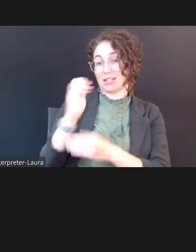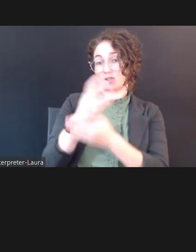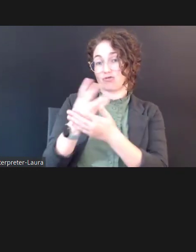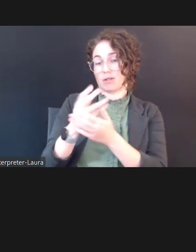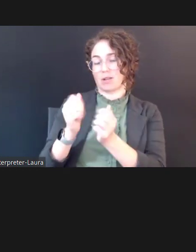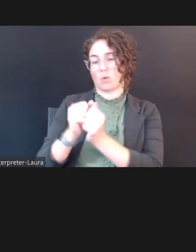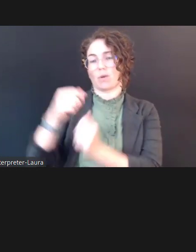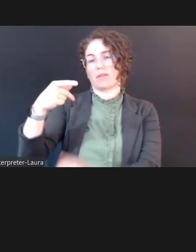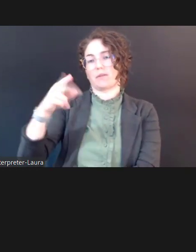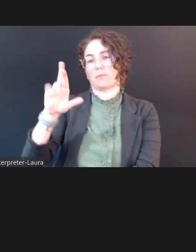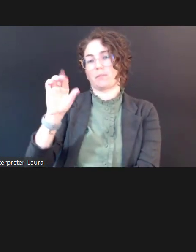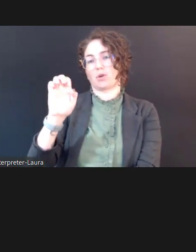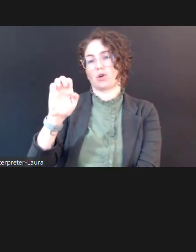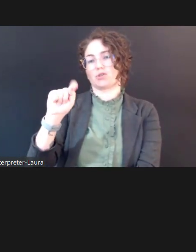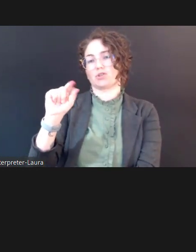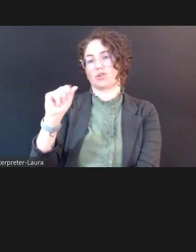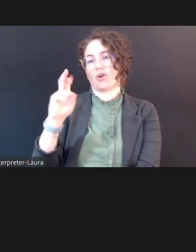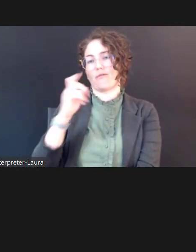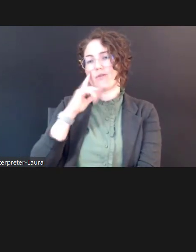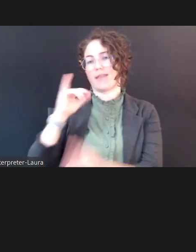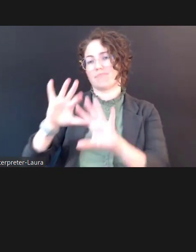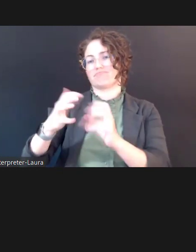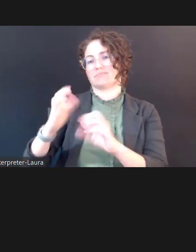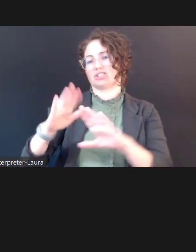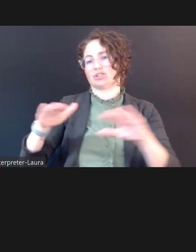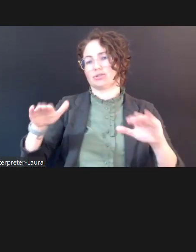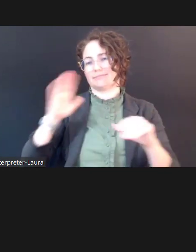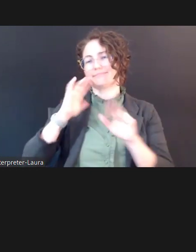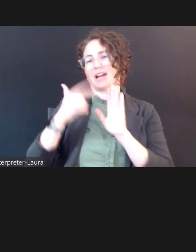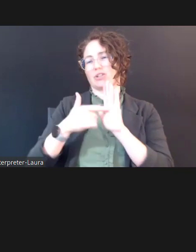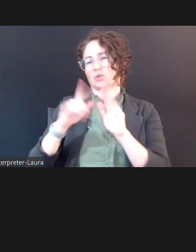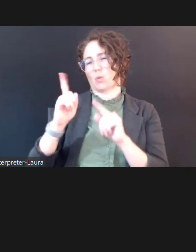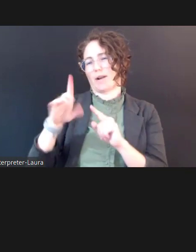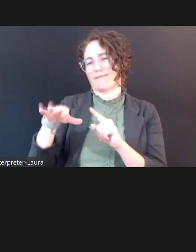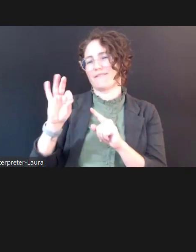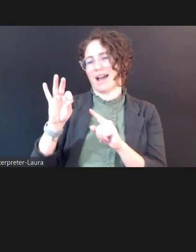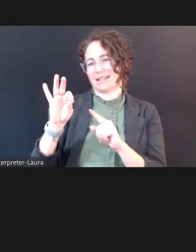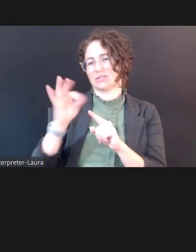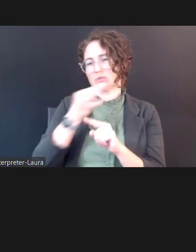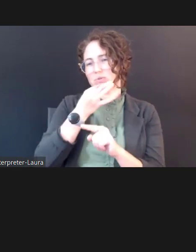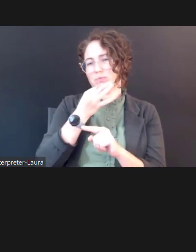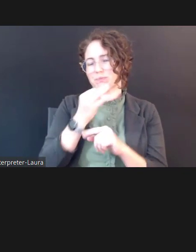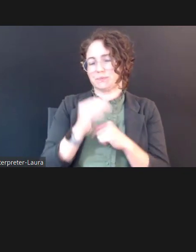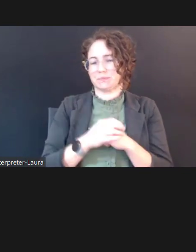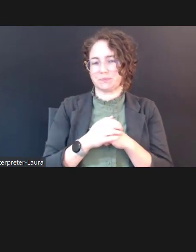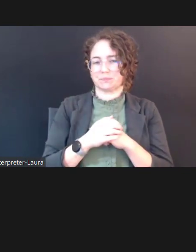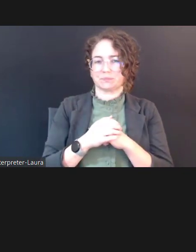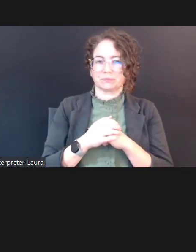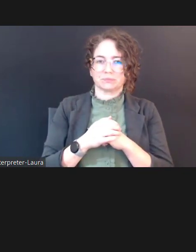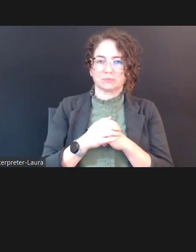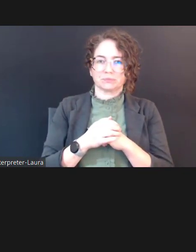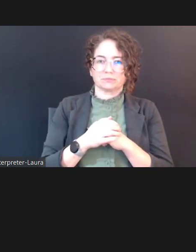I will be showing you where to find that in a moment. Dr.